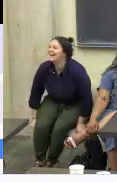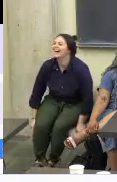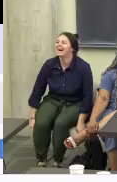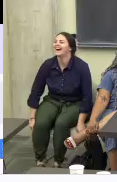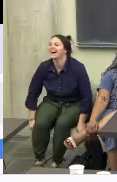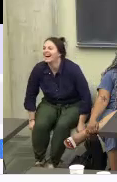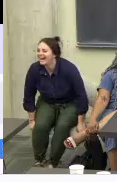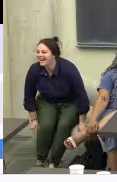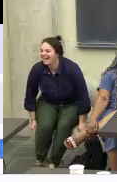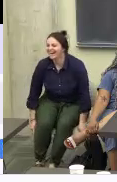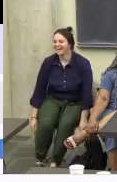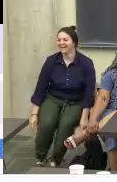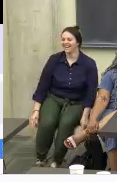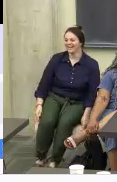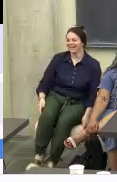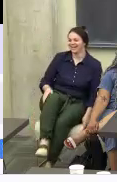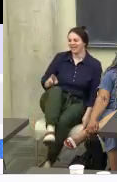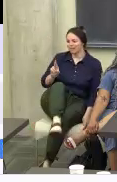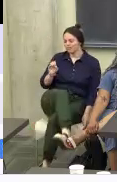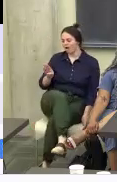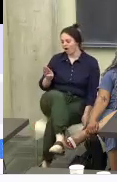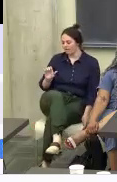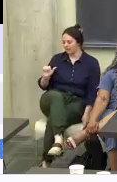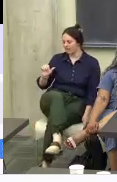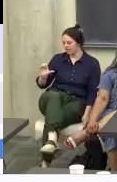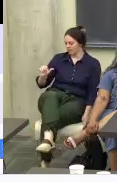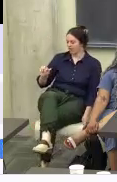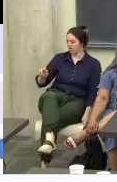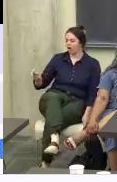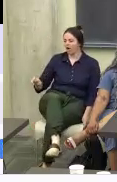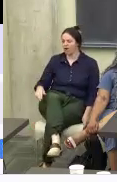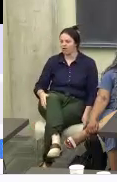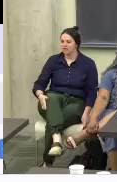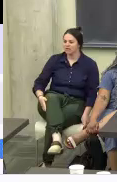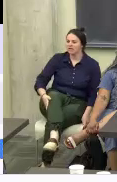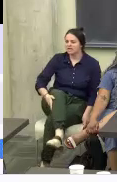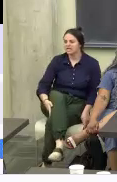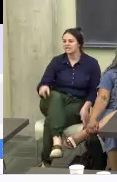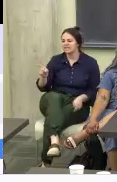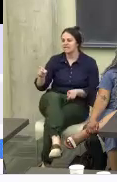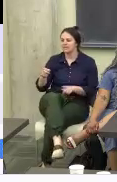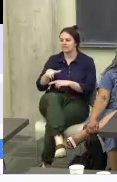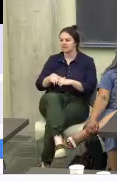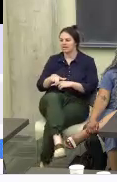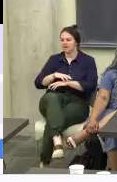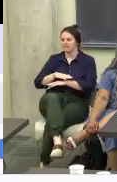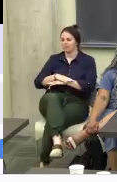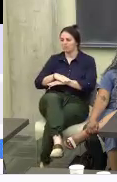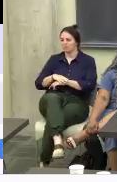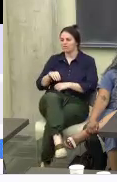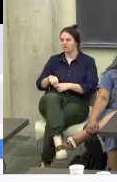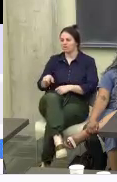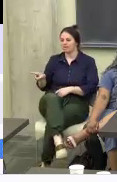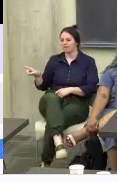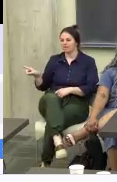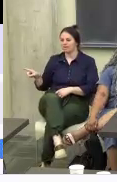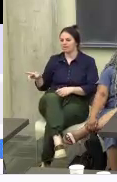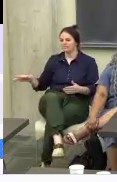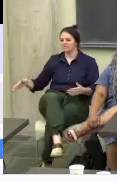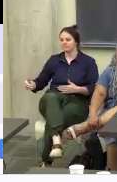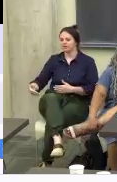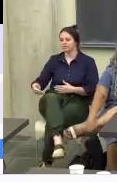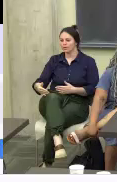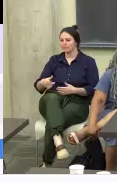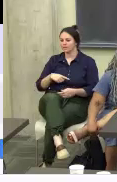it down the line or teach about it down the line. All right. Natalie, and then we can, yeah. Okay,